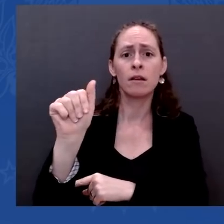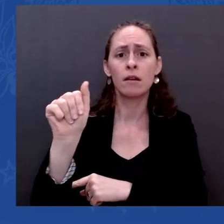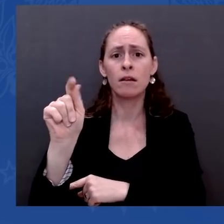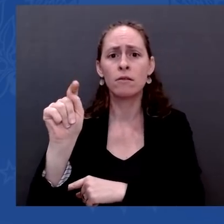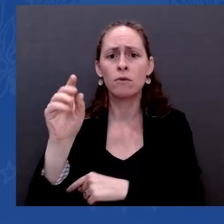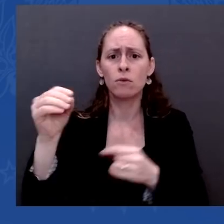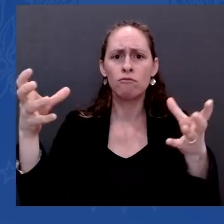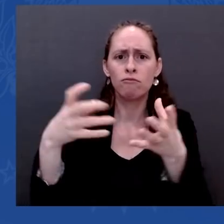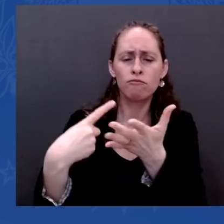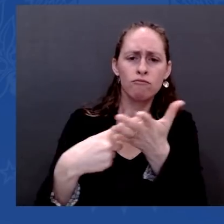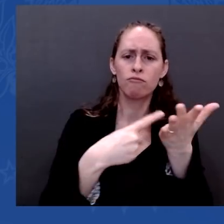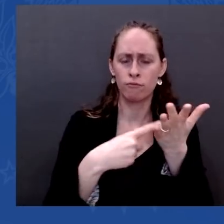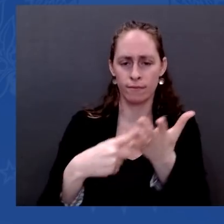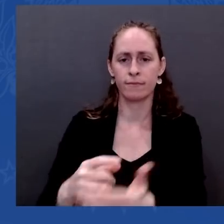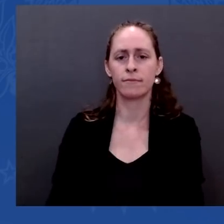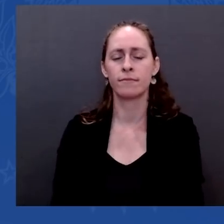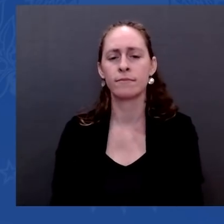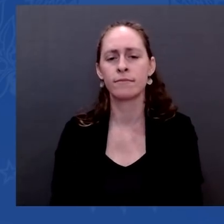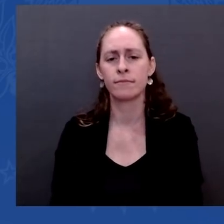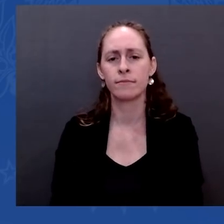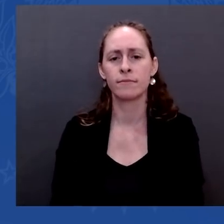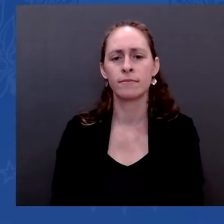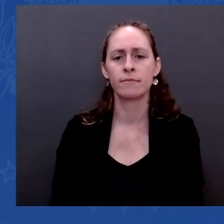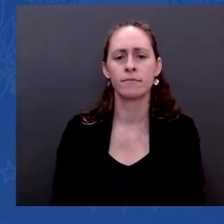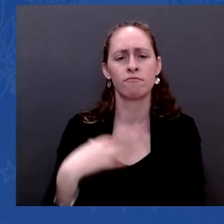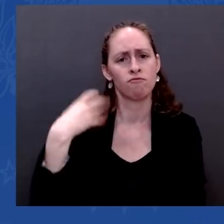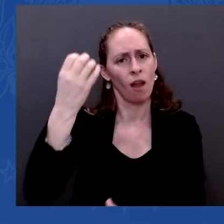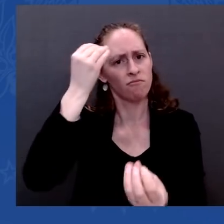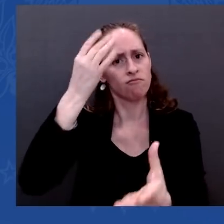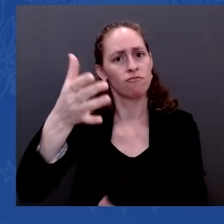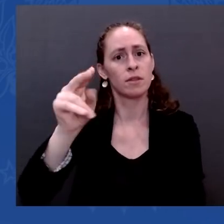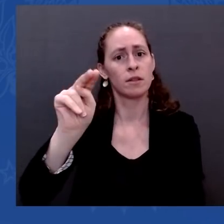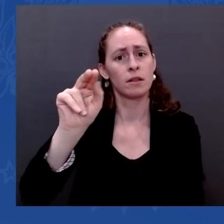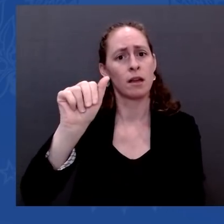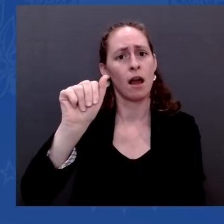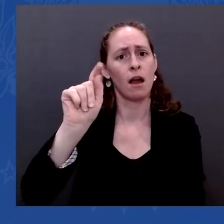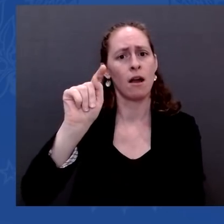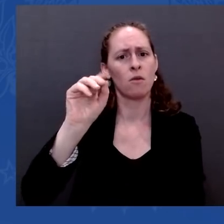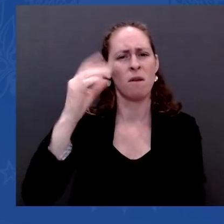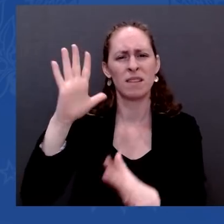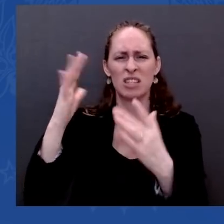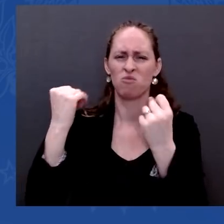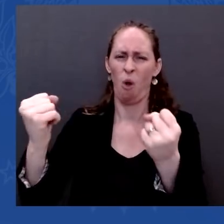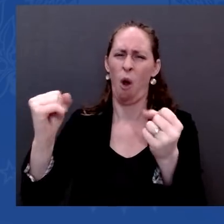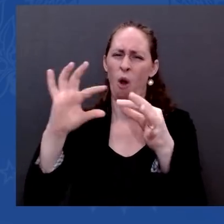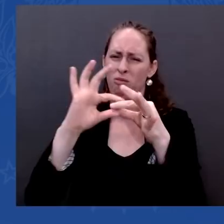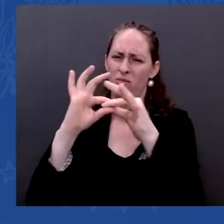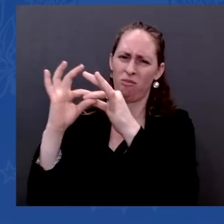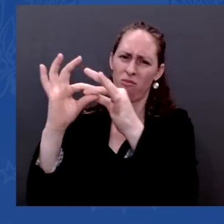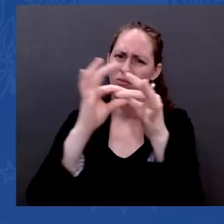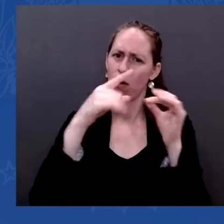After so many years, there have not been any talks in this format. So, it is a good sign that they are happening now.